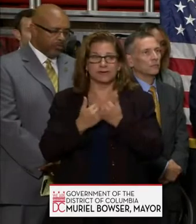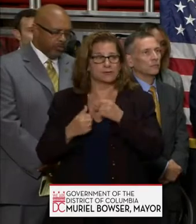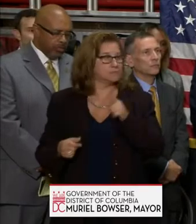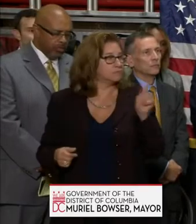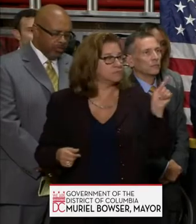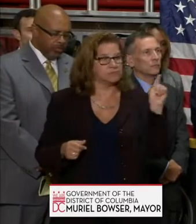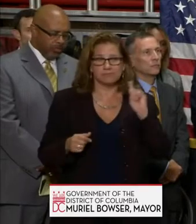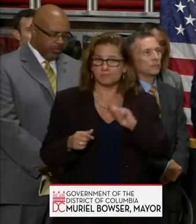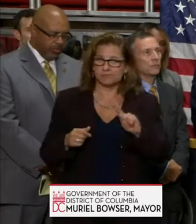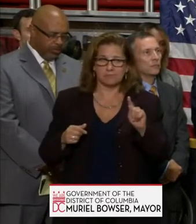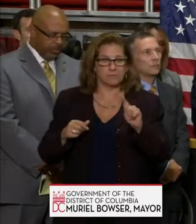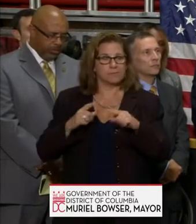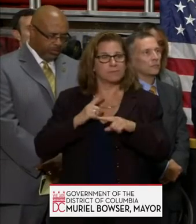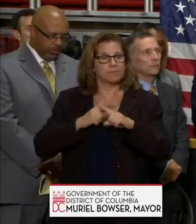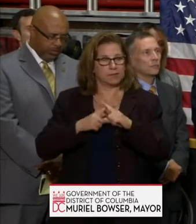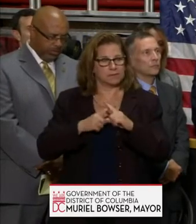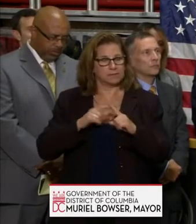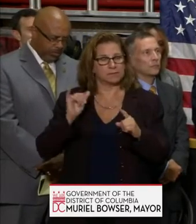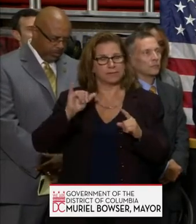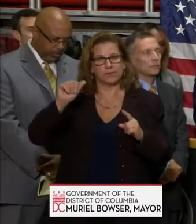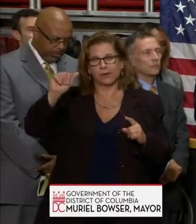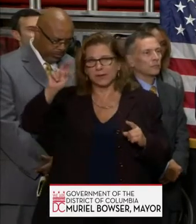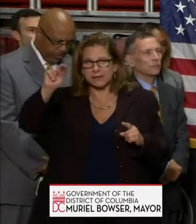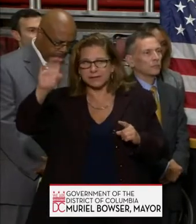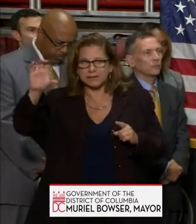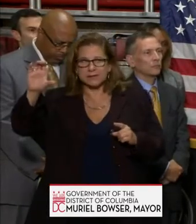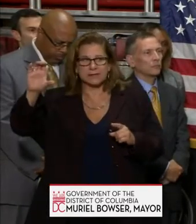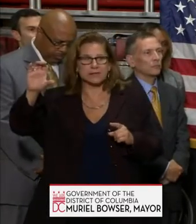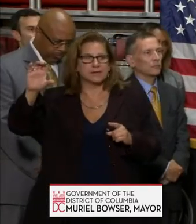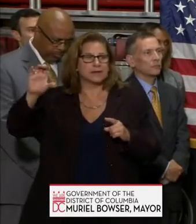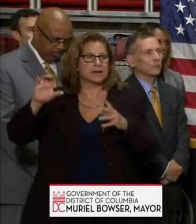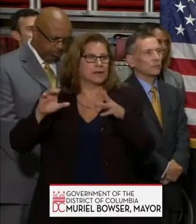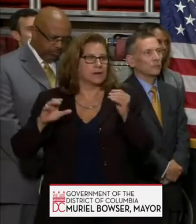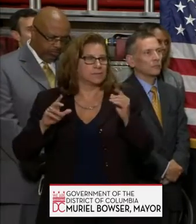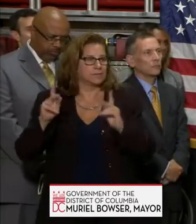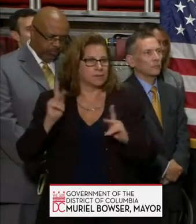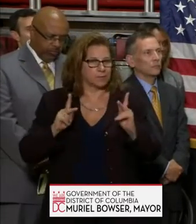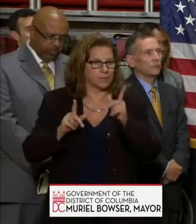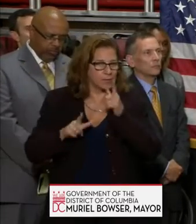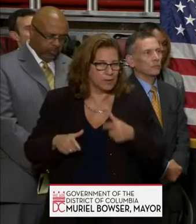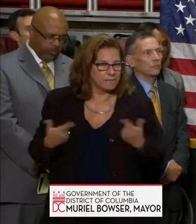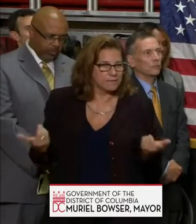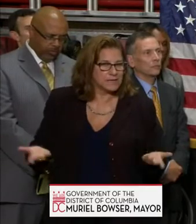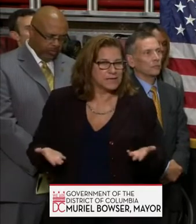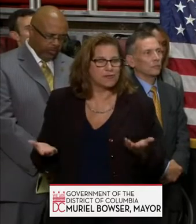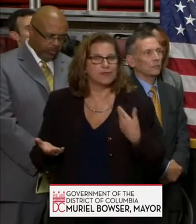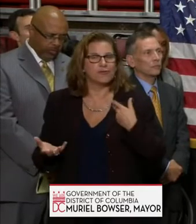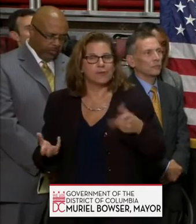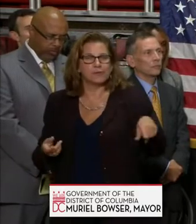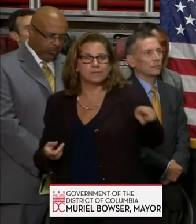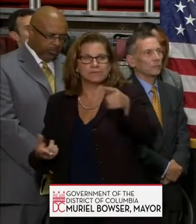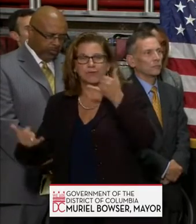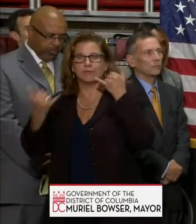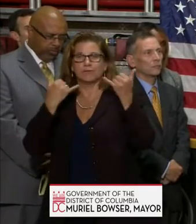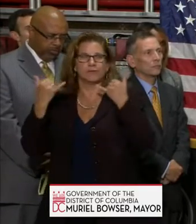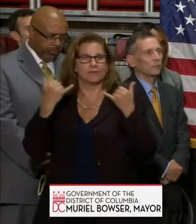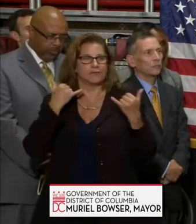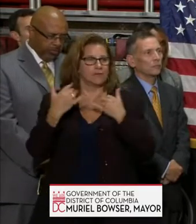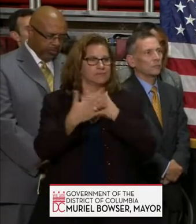ANC'S AND WITH ALL OF THE RESIDENTS IN THOSE AREAS AND SO AGAIN THESE ARE MODELS AND THEY ARE BASED ON THE CURRENT